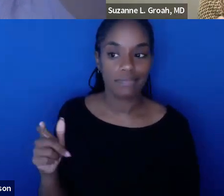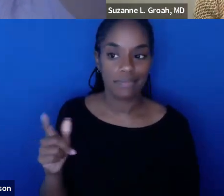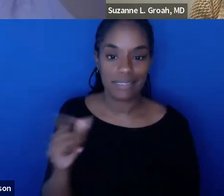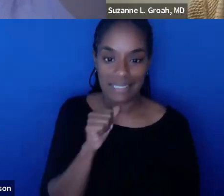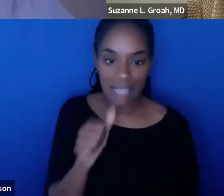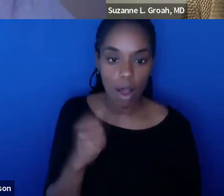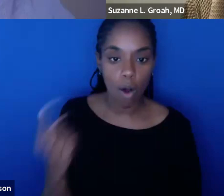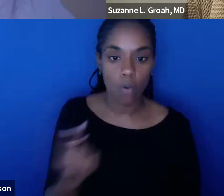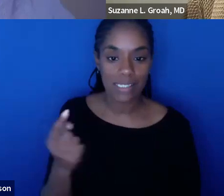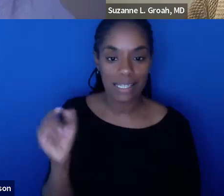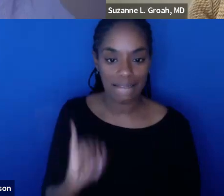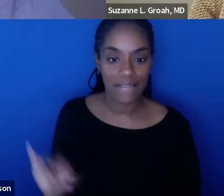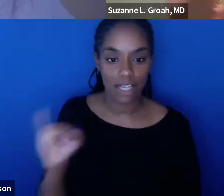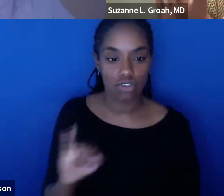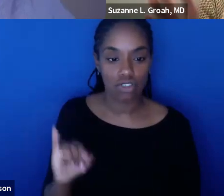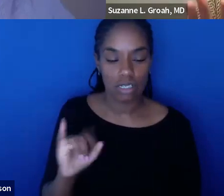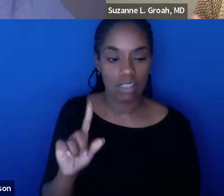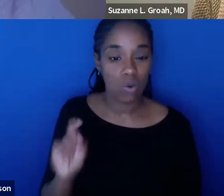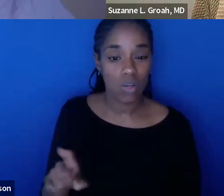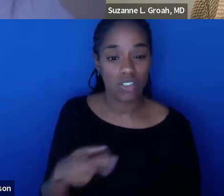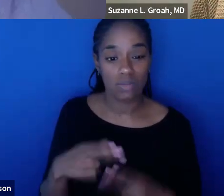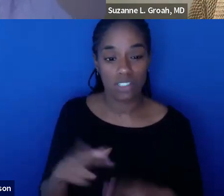The question that came up earlier was absolutely perfect.